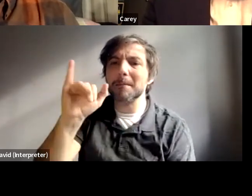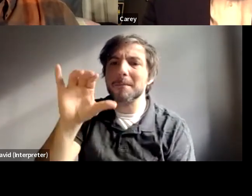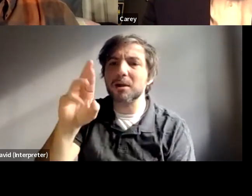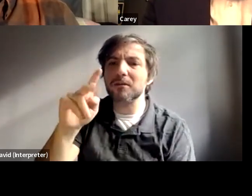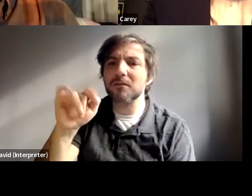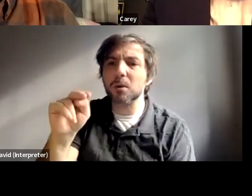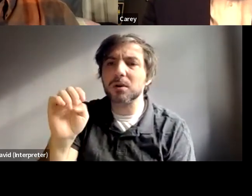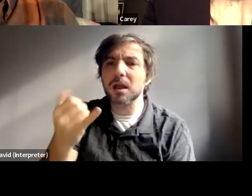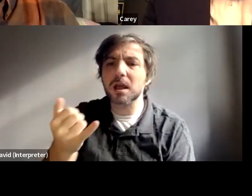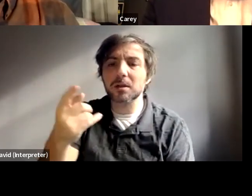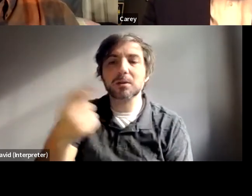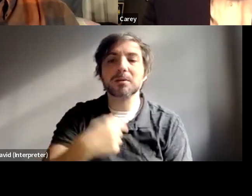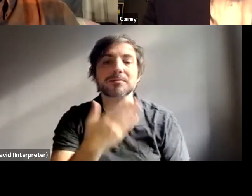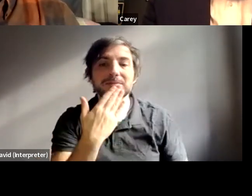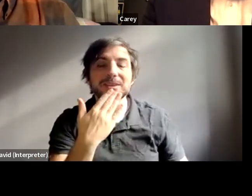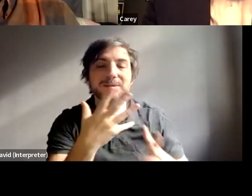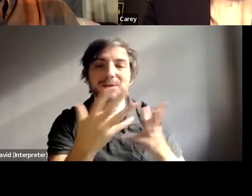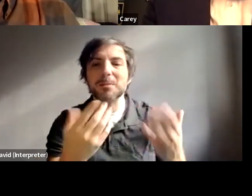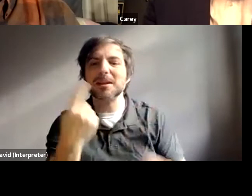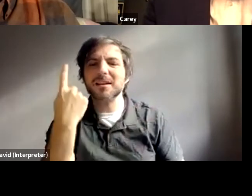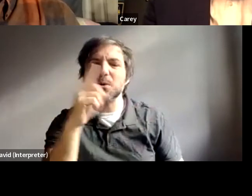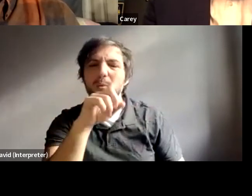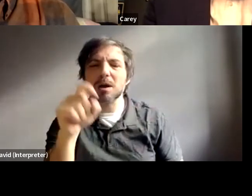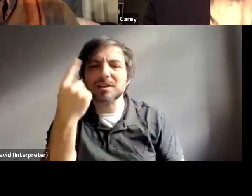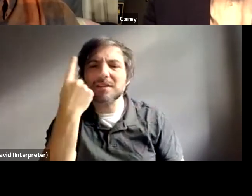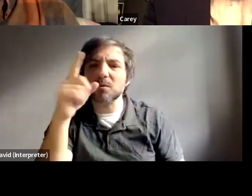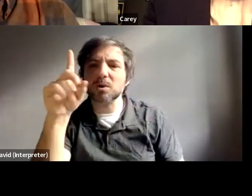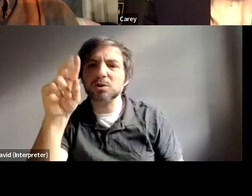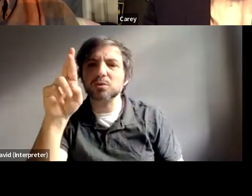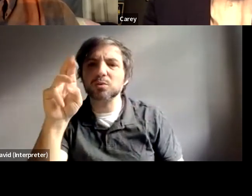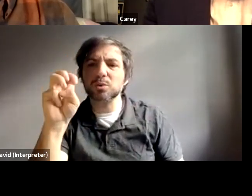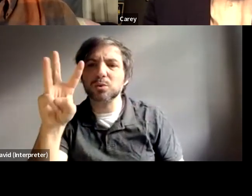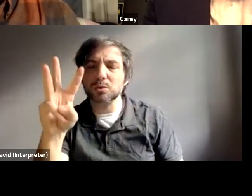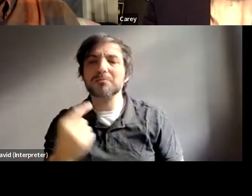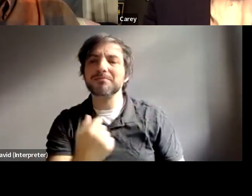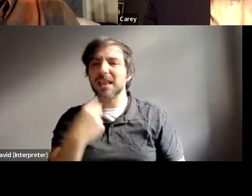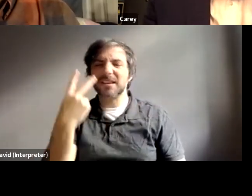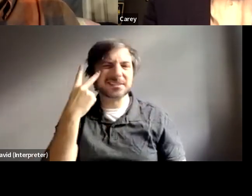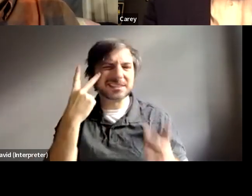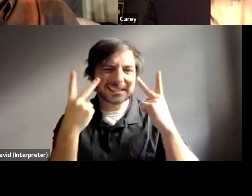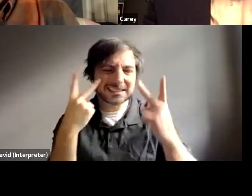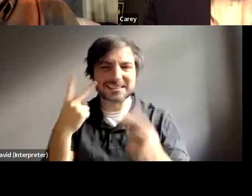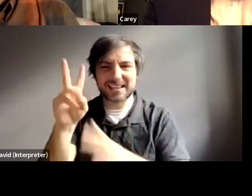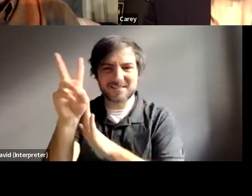wondering, maybe it's more for Drew. I have seen videos over the past couple of years of mostly children